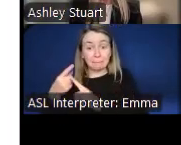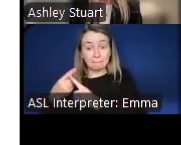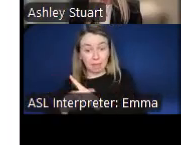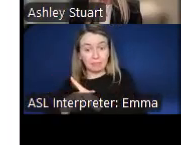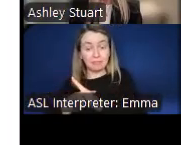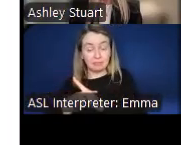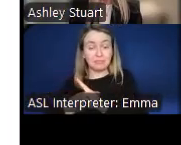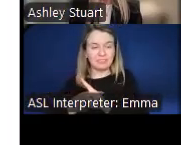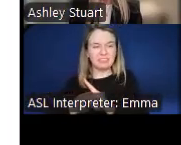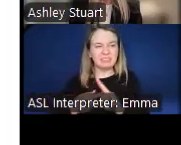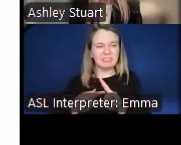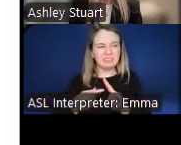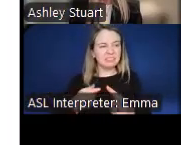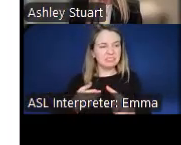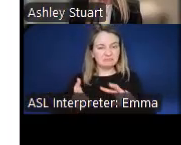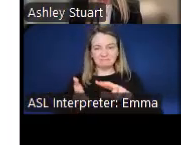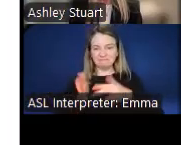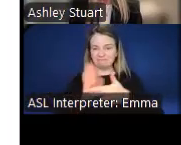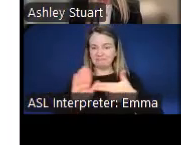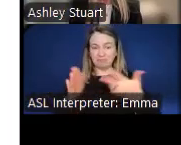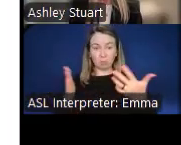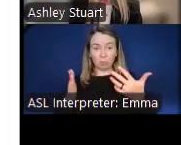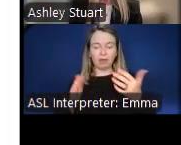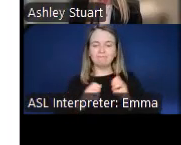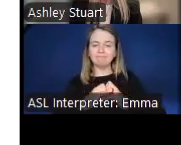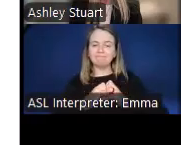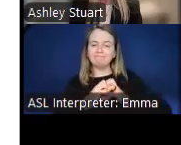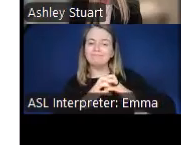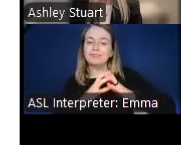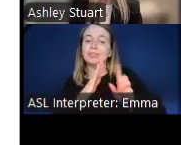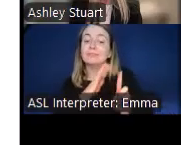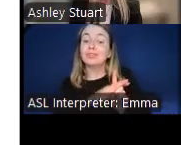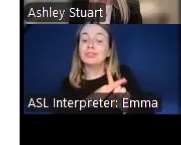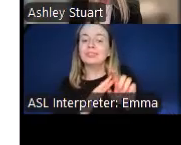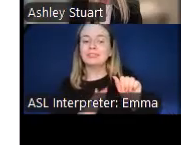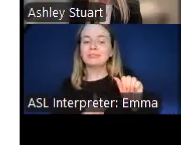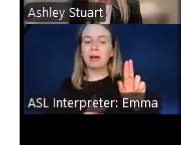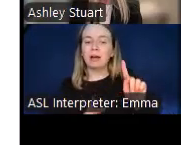the emergence of autonomy, and this is that drive to act